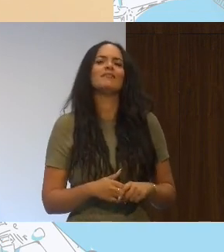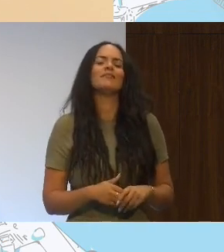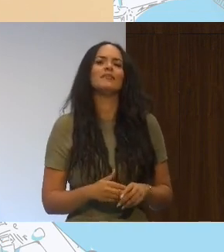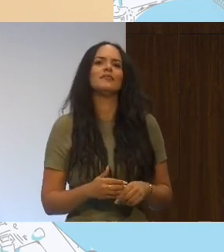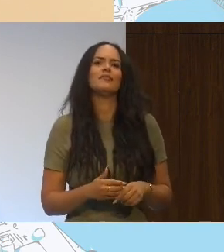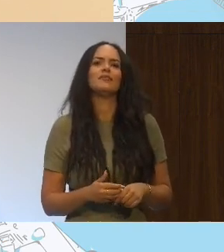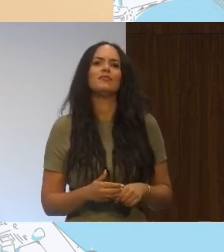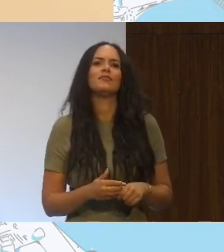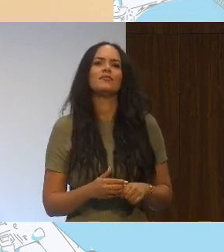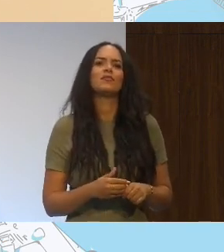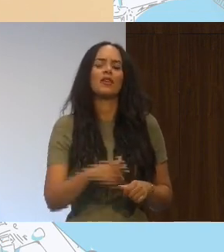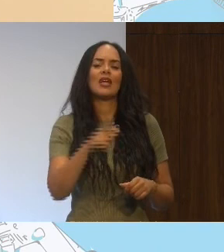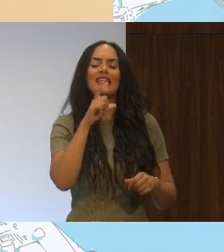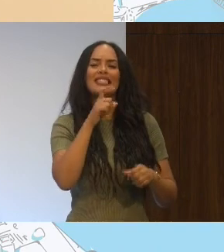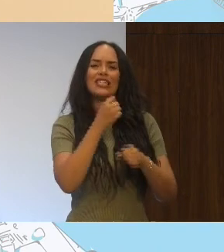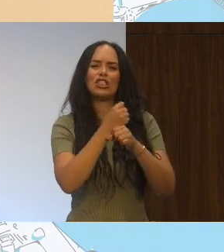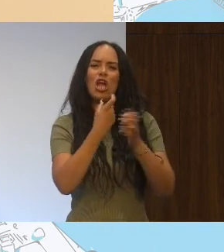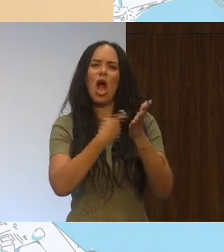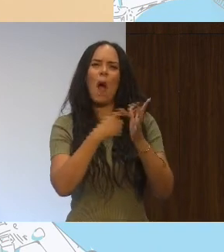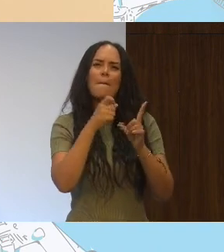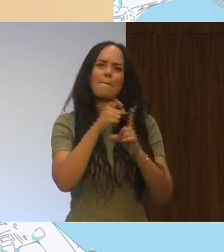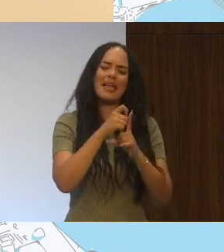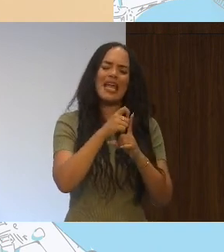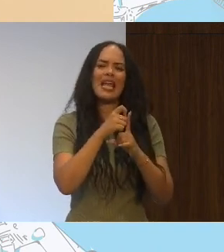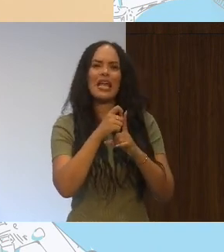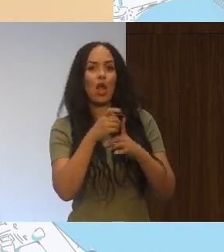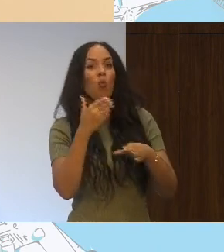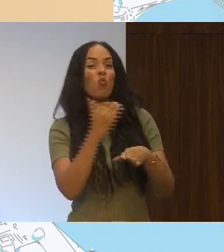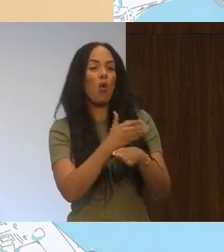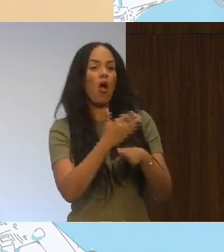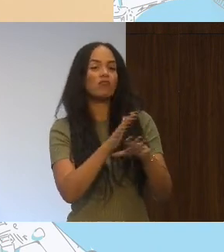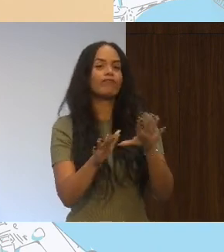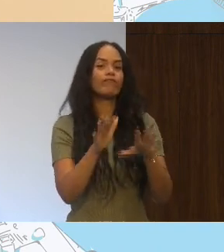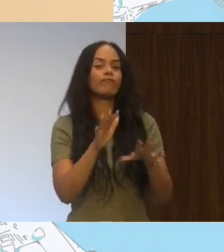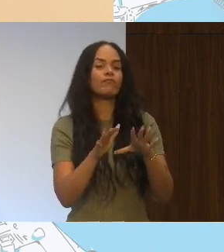the CGRPs to some extent work in menstrual. There's something to say about this pure menstrual migraine.